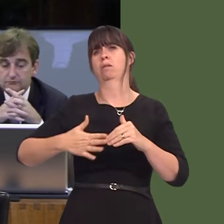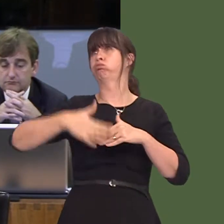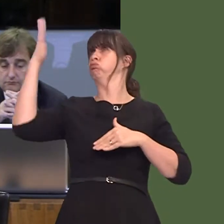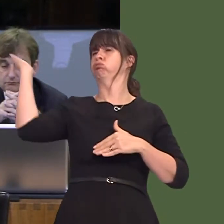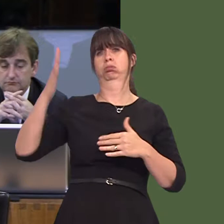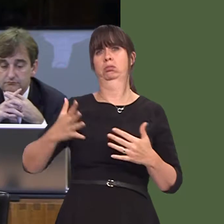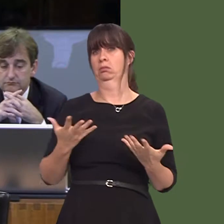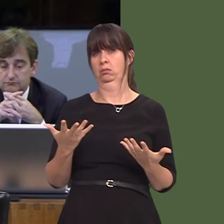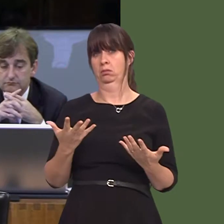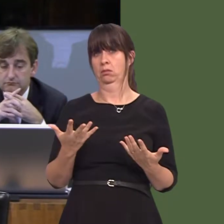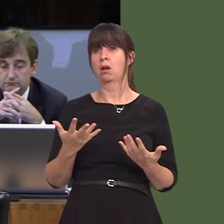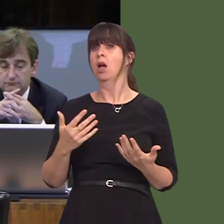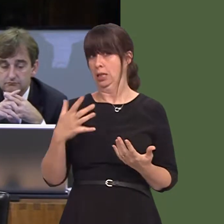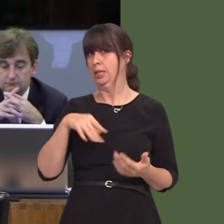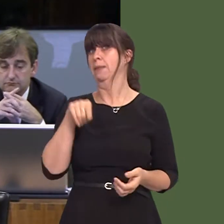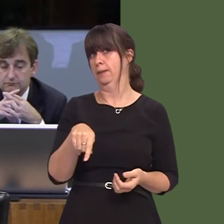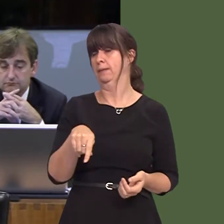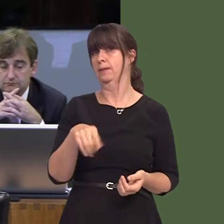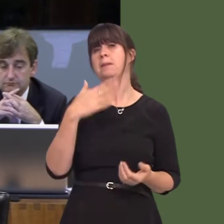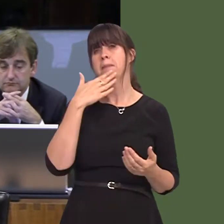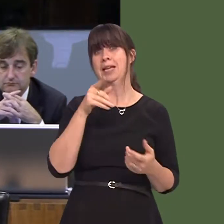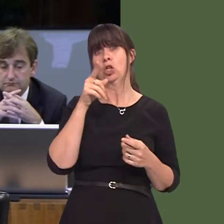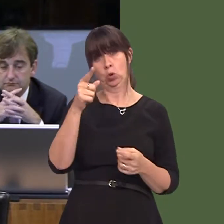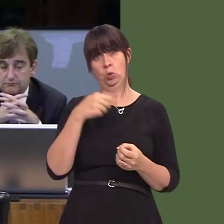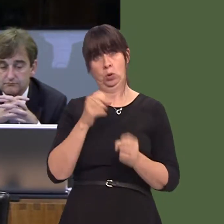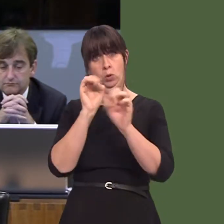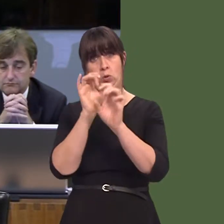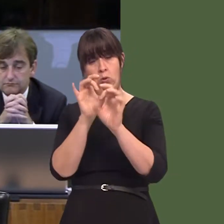I ask you again: will you please take forward the proposals that are being looked at in